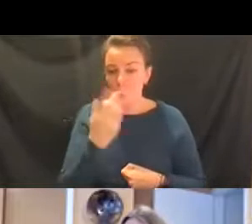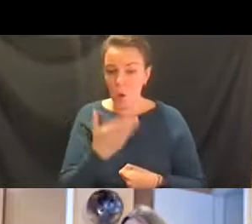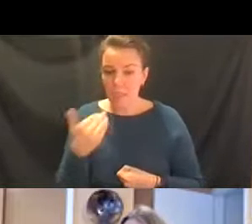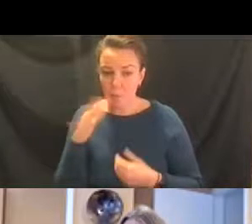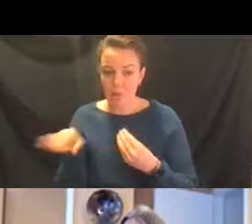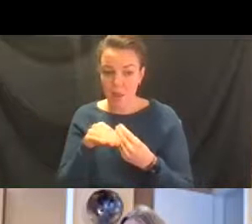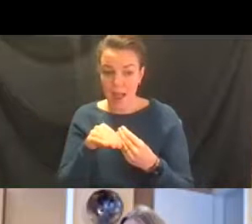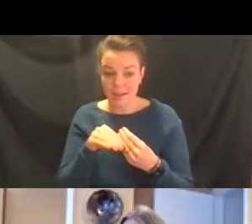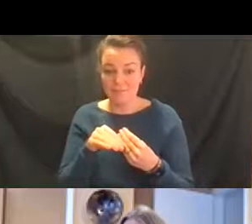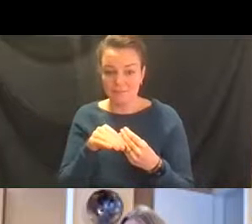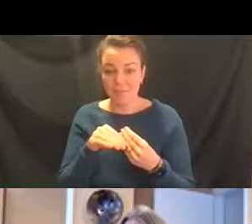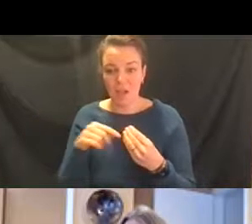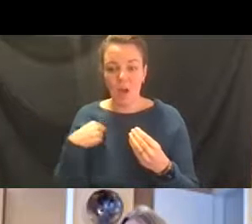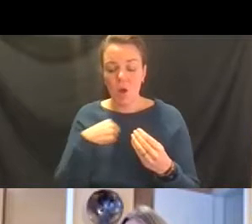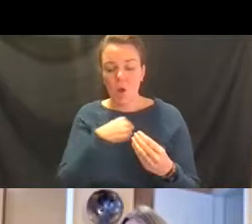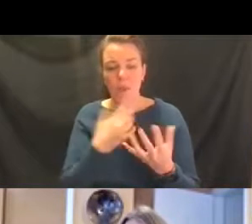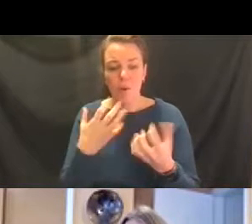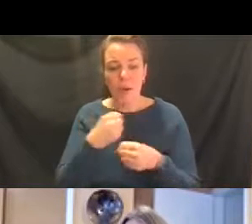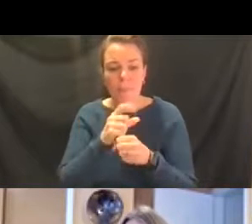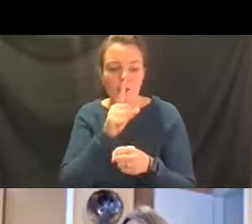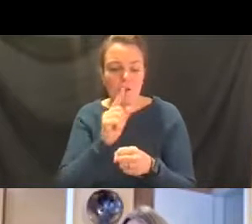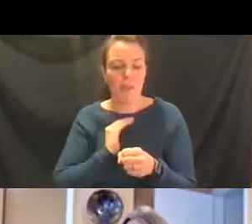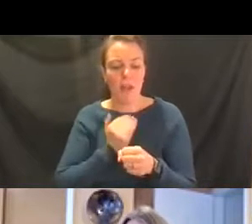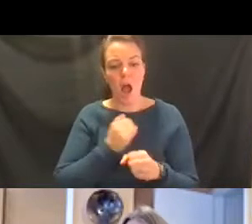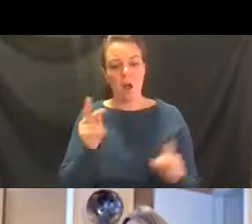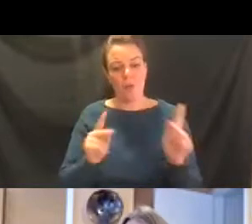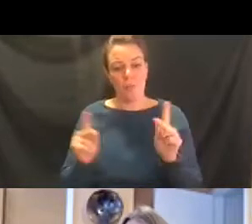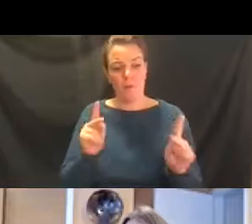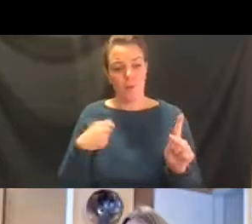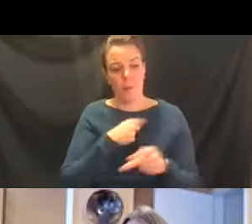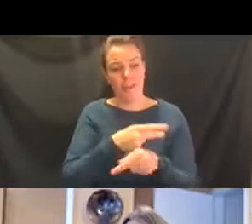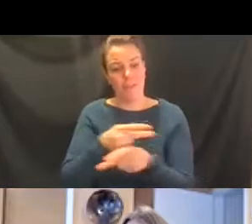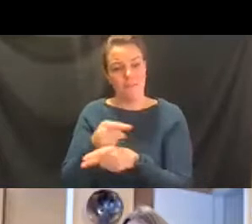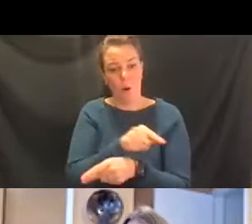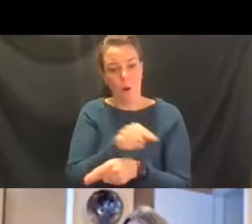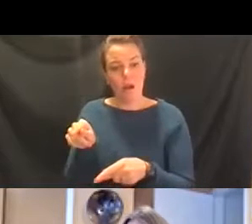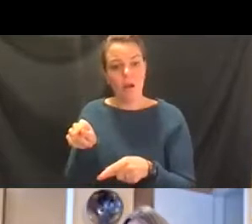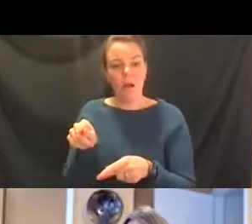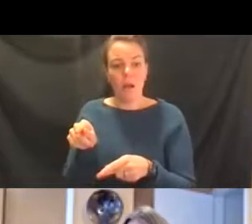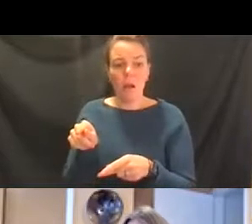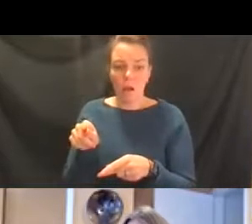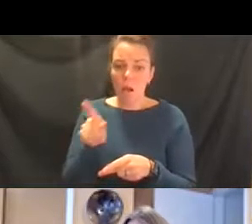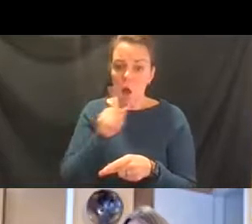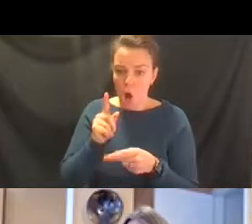is we want to make sure that our individuals that we're caring for are service-eligible that they